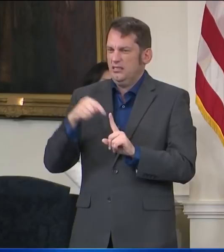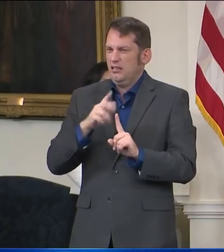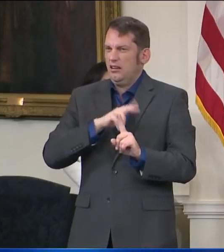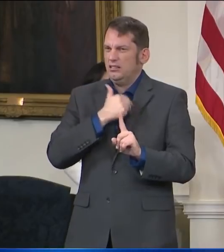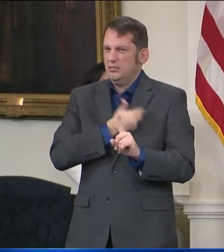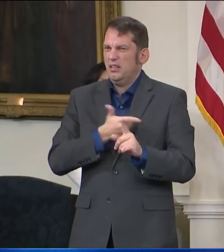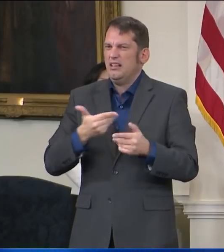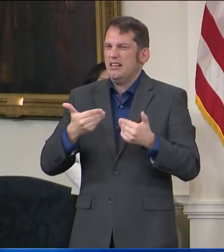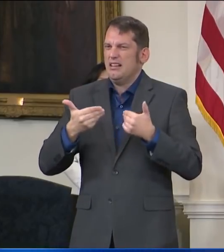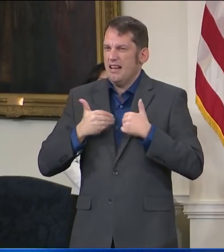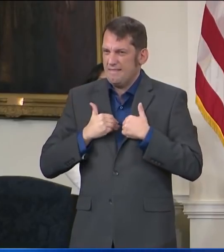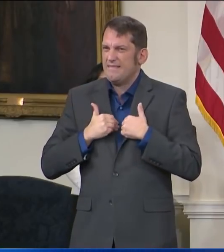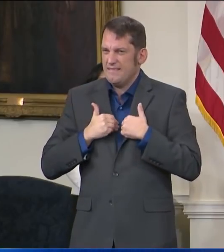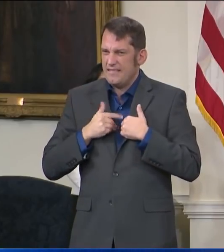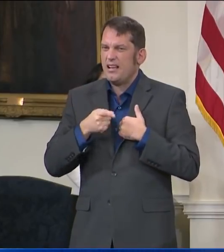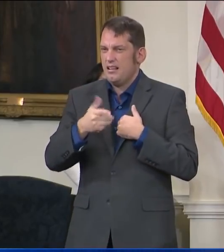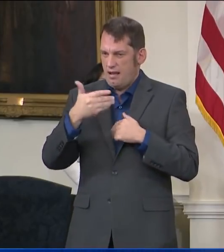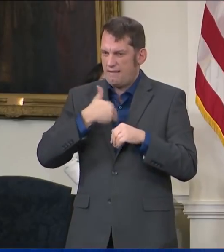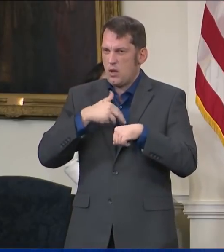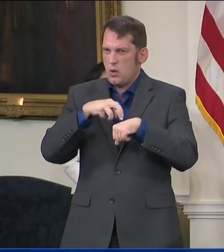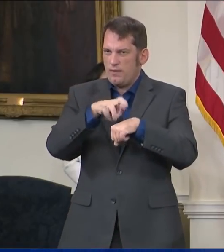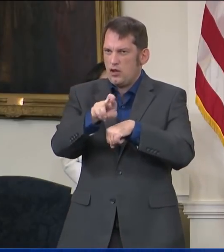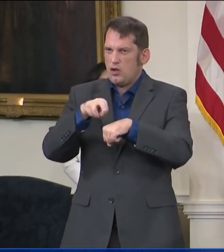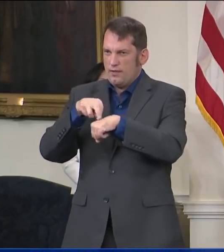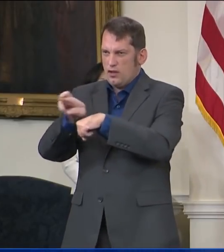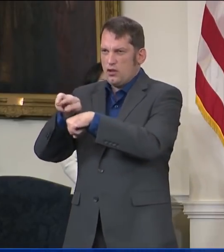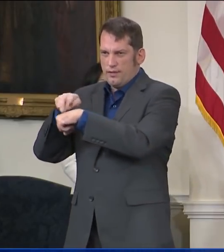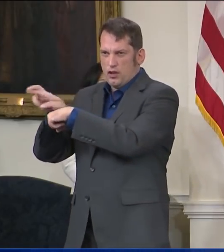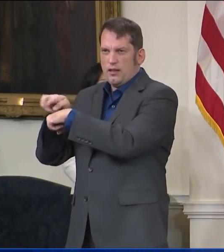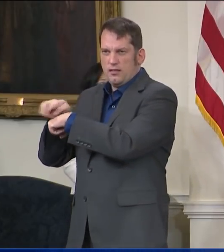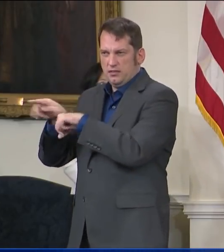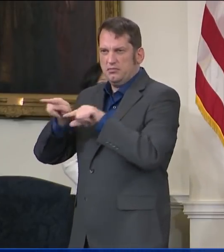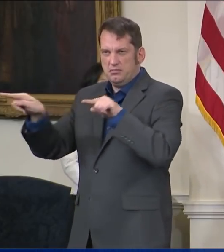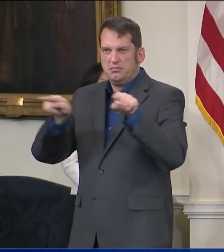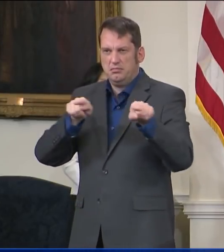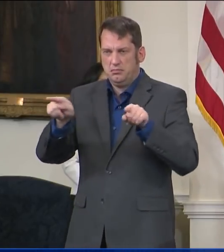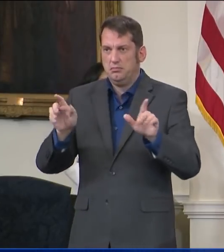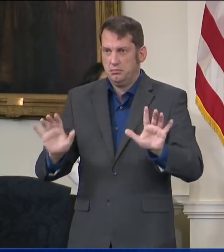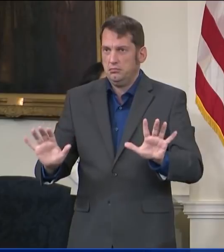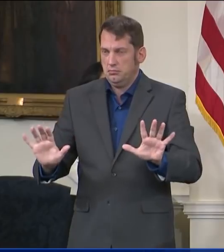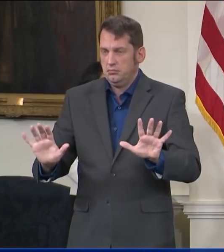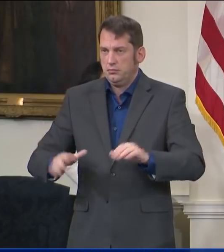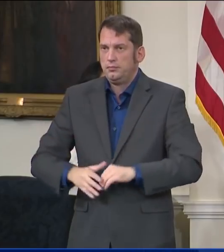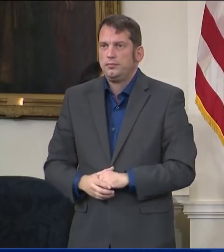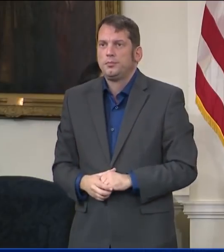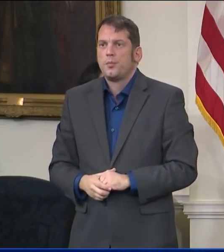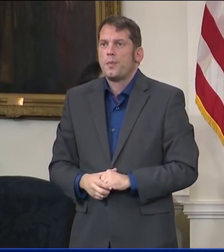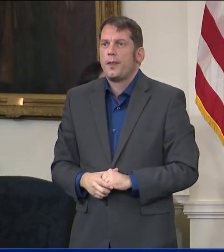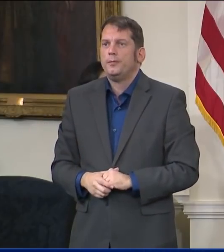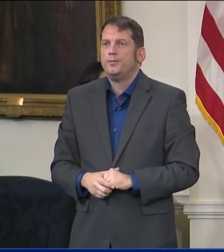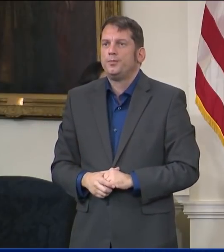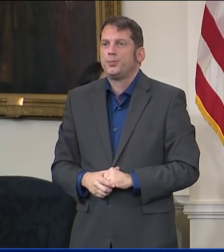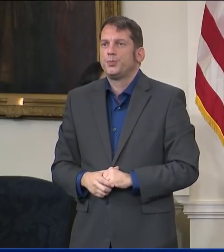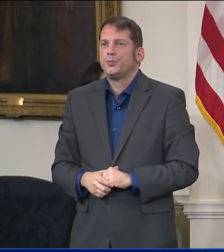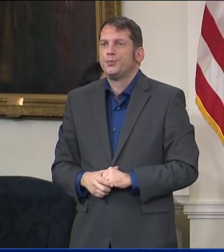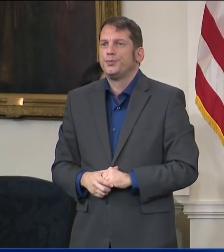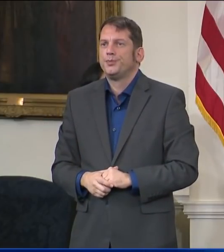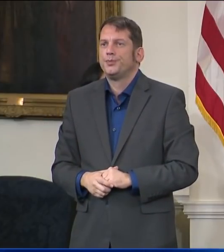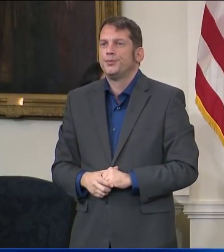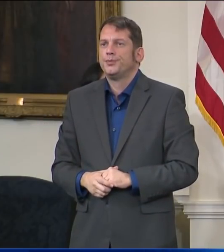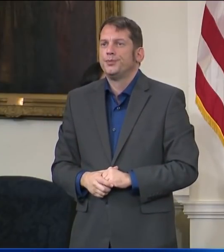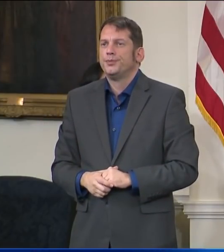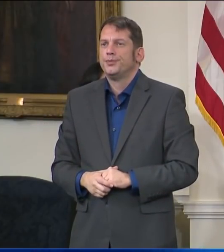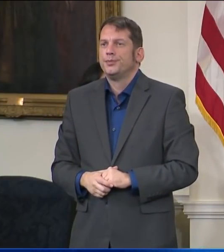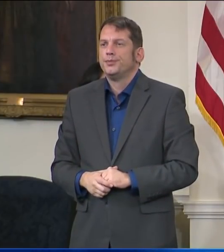THIS WAS AN UNQUALIFIED SUCCESS WE HAVE PROOF OF CONCEPT THAT A SYSTEM LIKE THIS WOULD WORK.